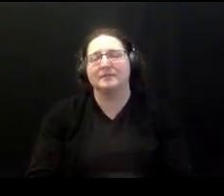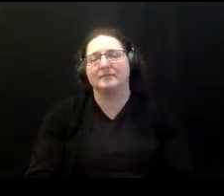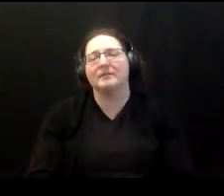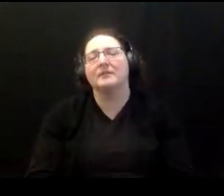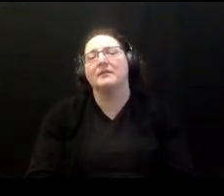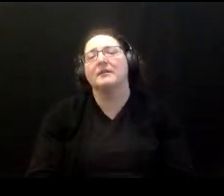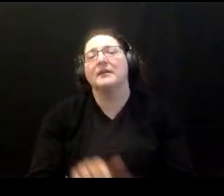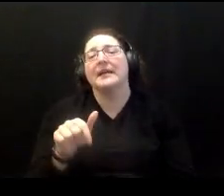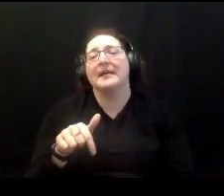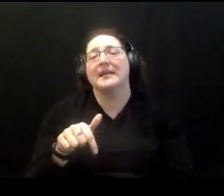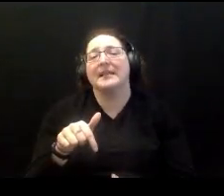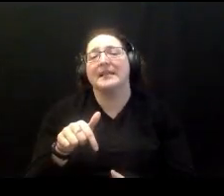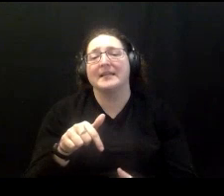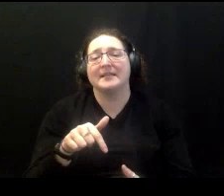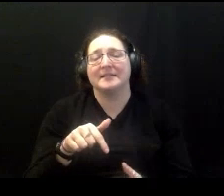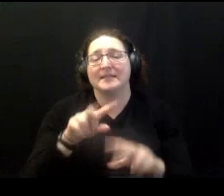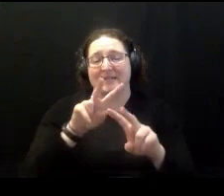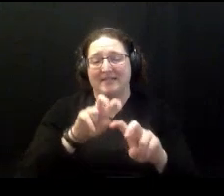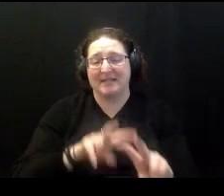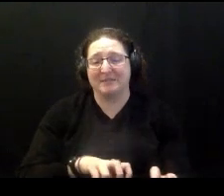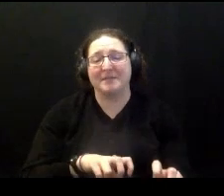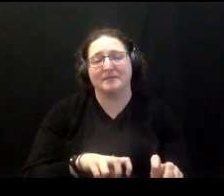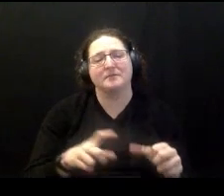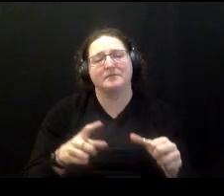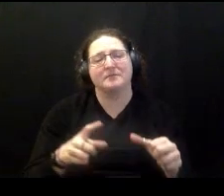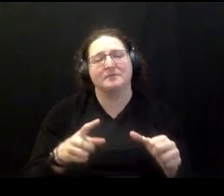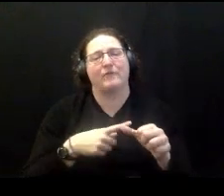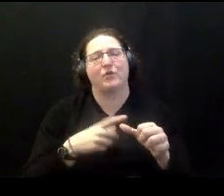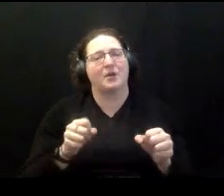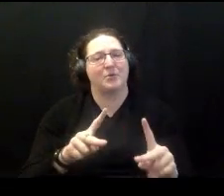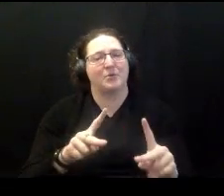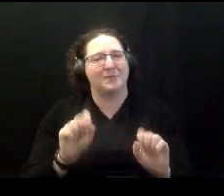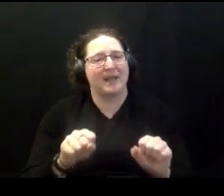is one of our first opportunities to implement some of those practices. So, again, thank you